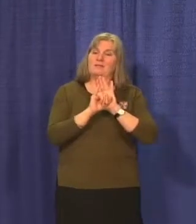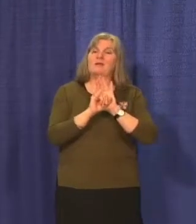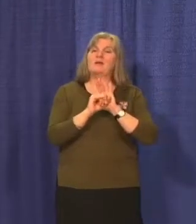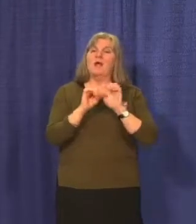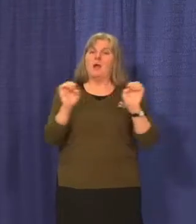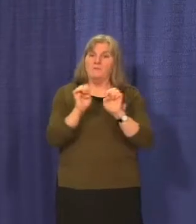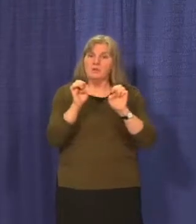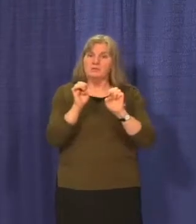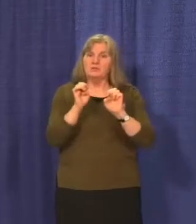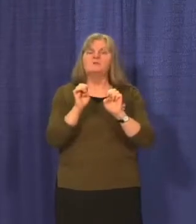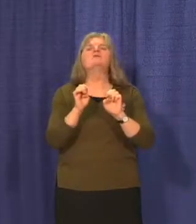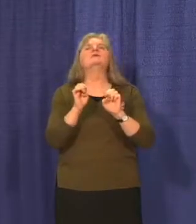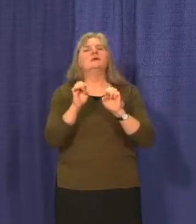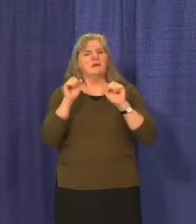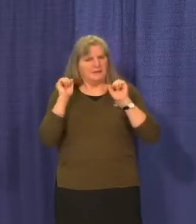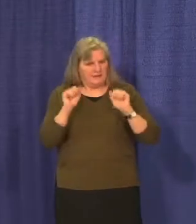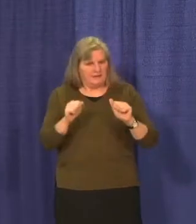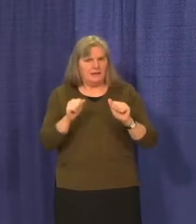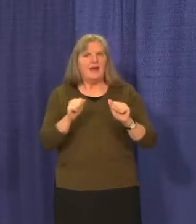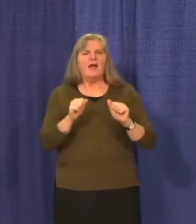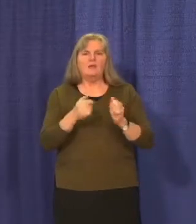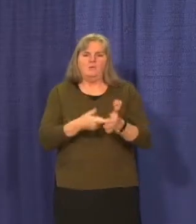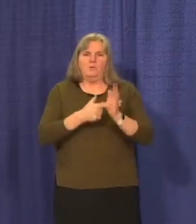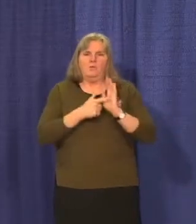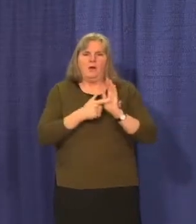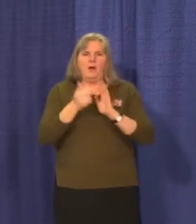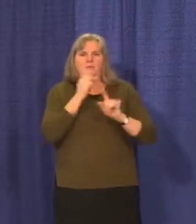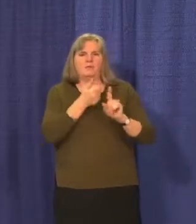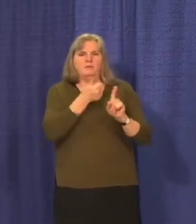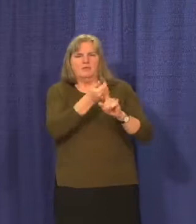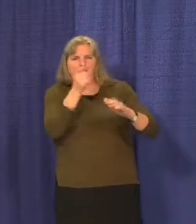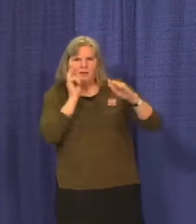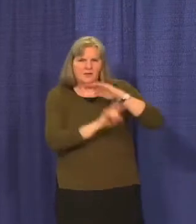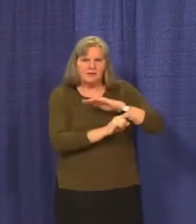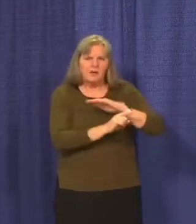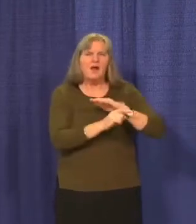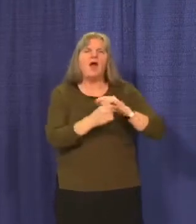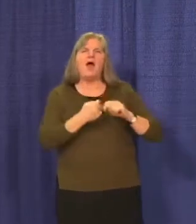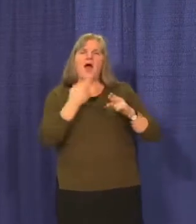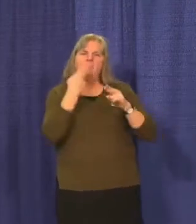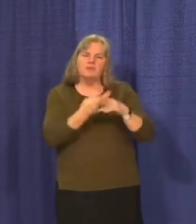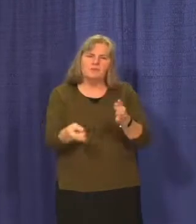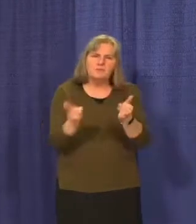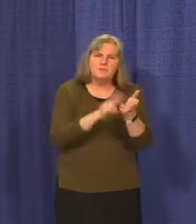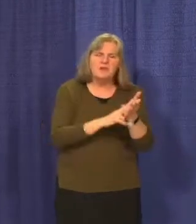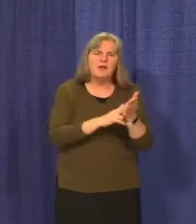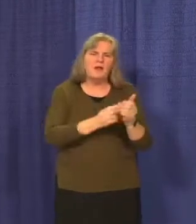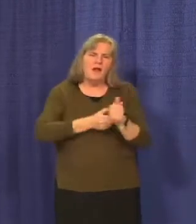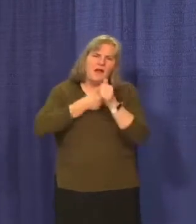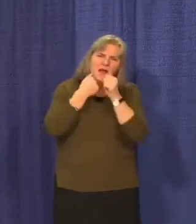what makes it possible to require people to self isolate, to sign declarations, and comply